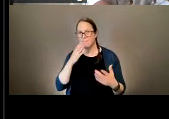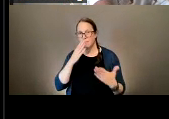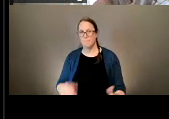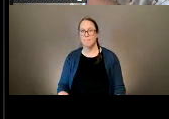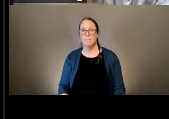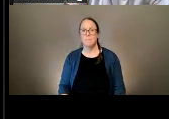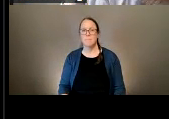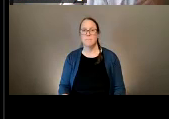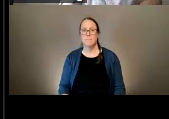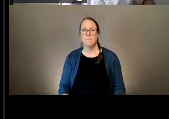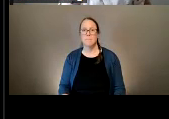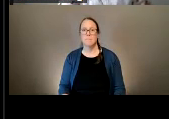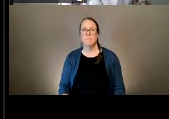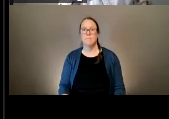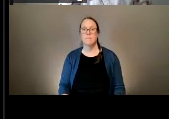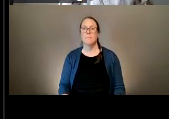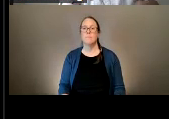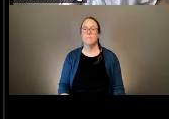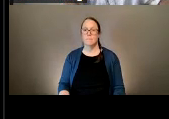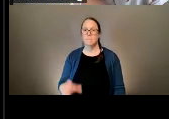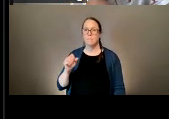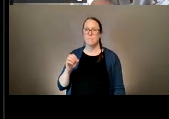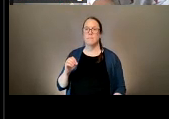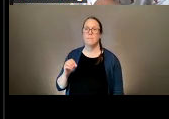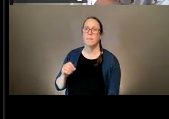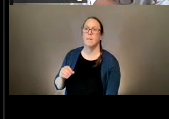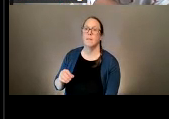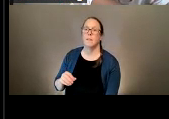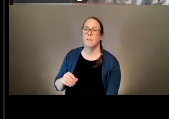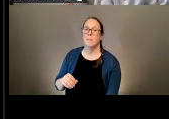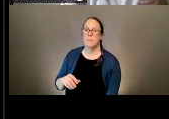So I would say that is something that you could try,